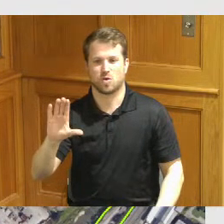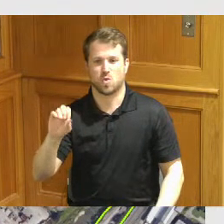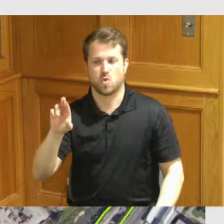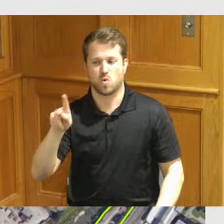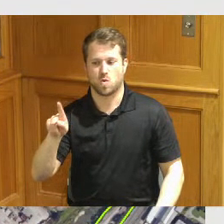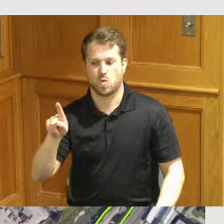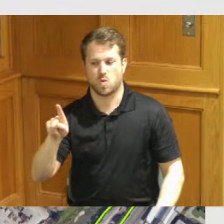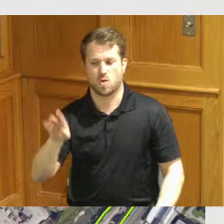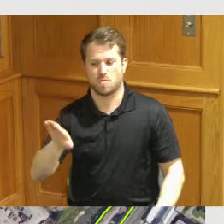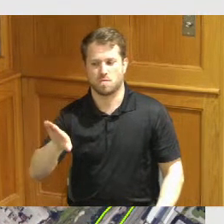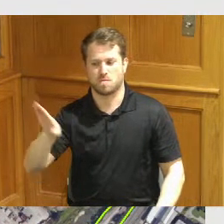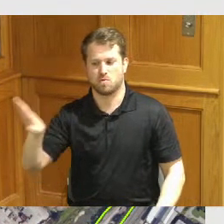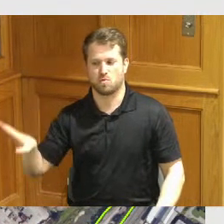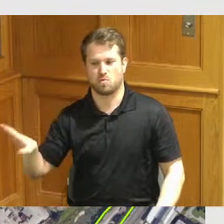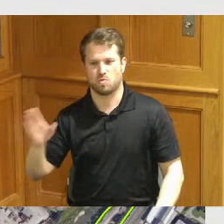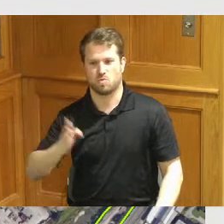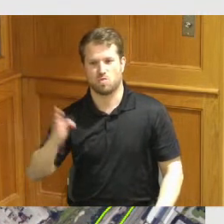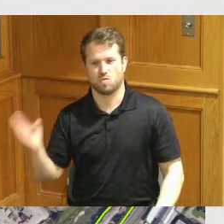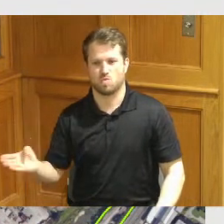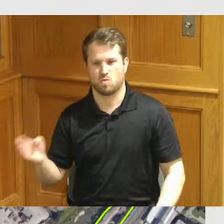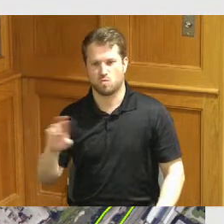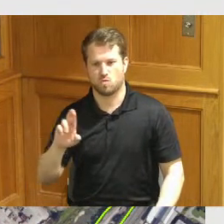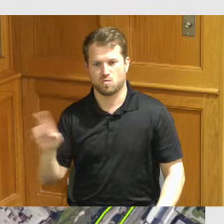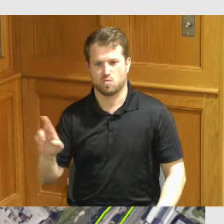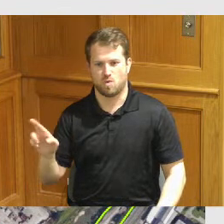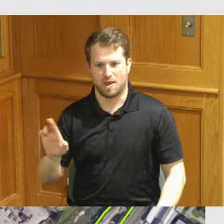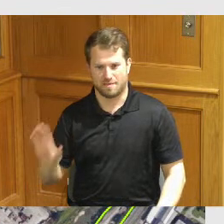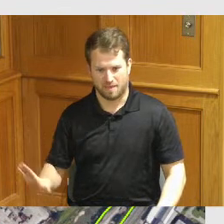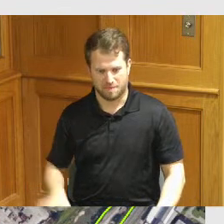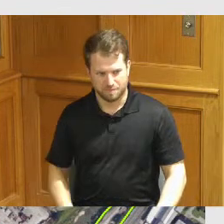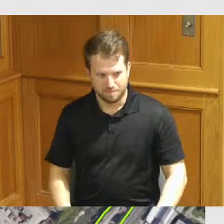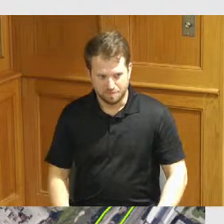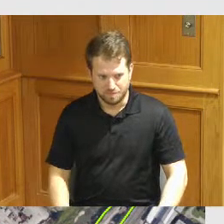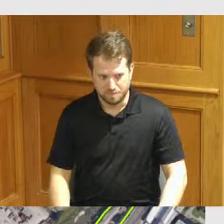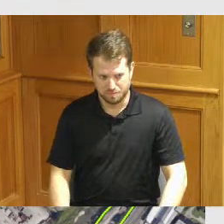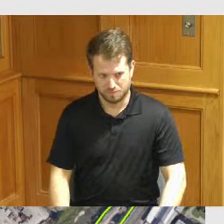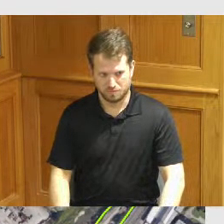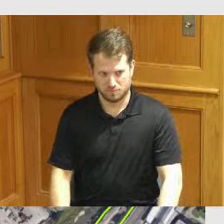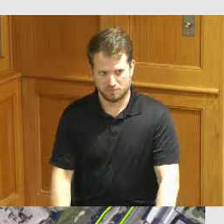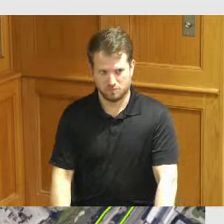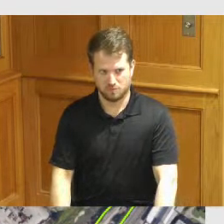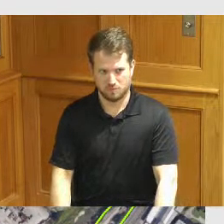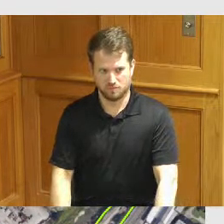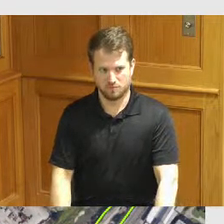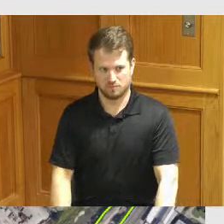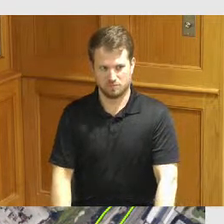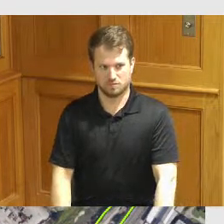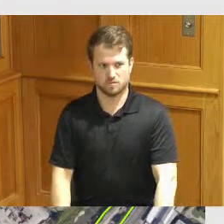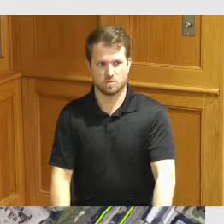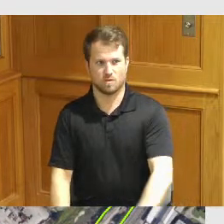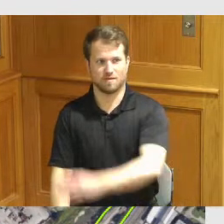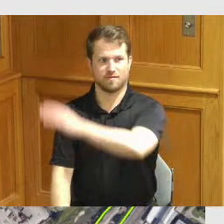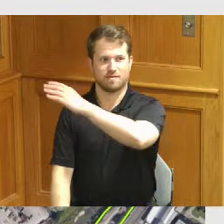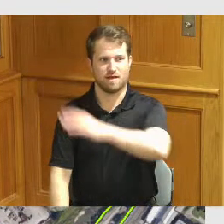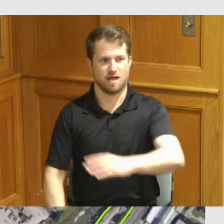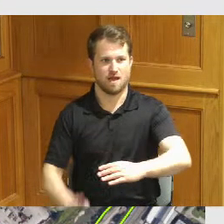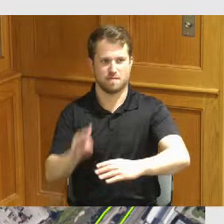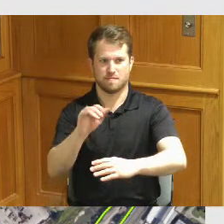the right side okay so I'm interested and since the line goes over the Mill Creek area how do